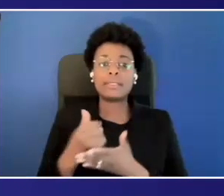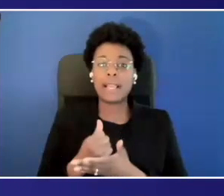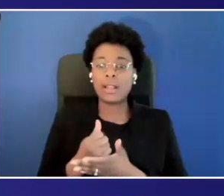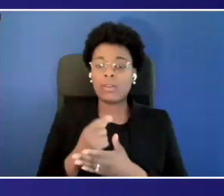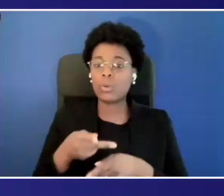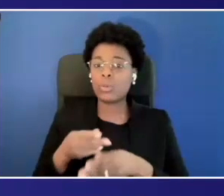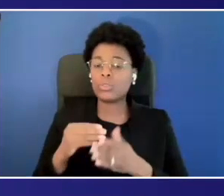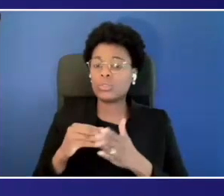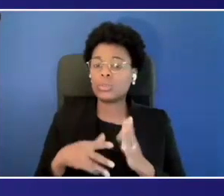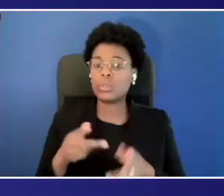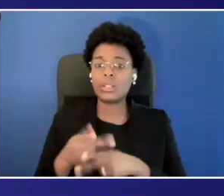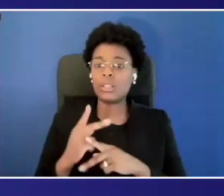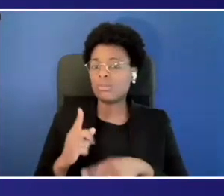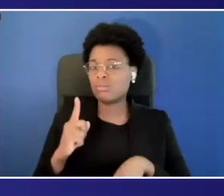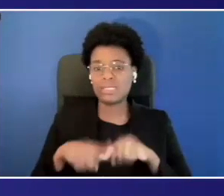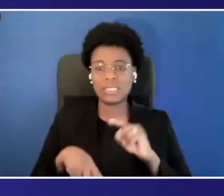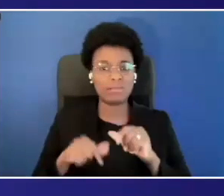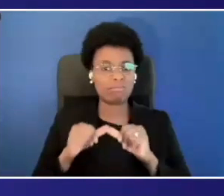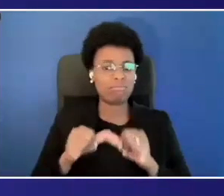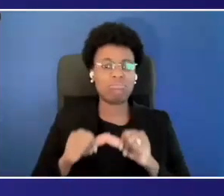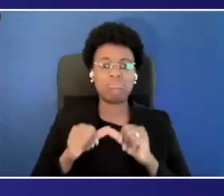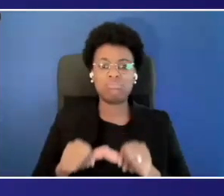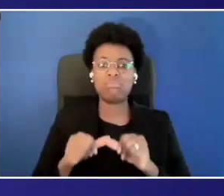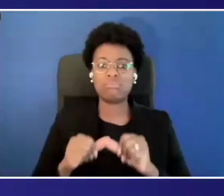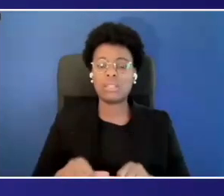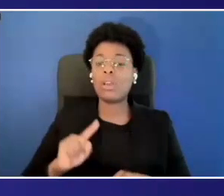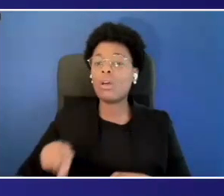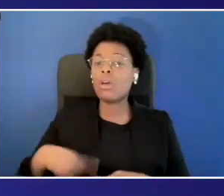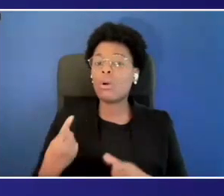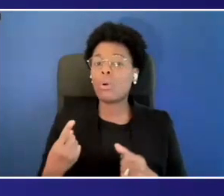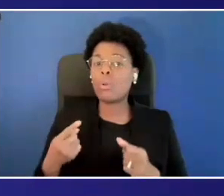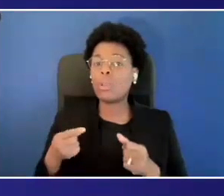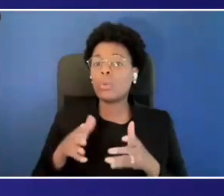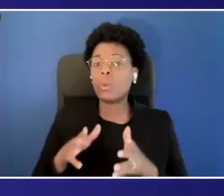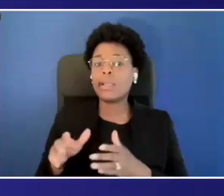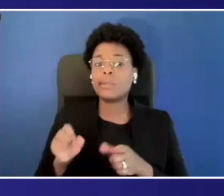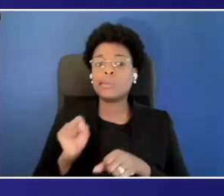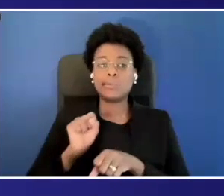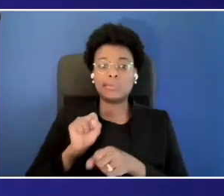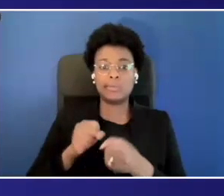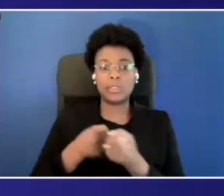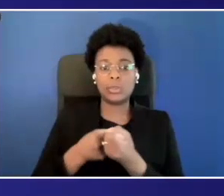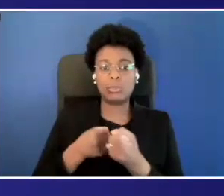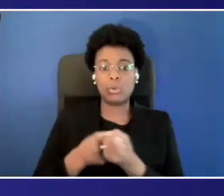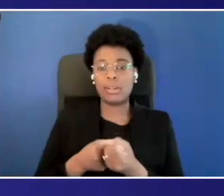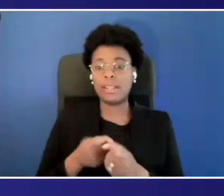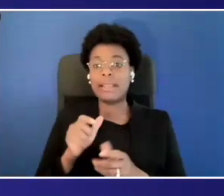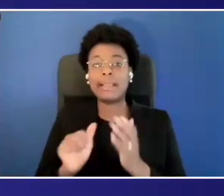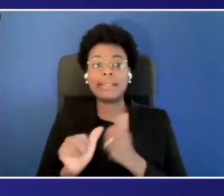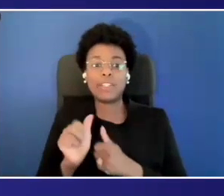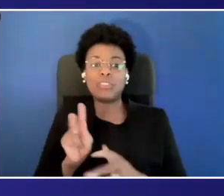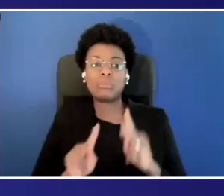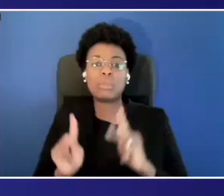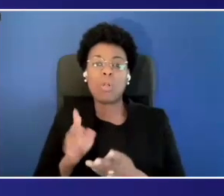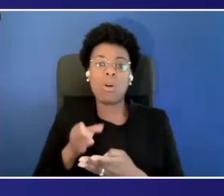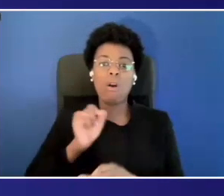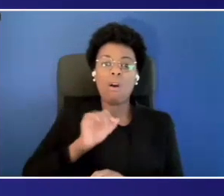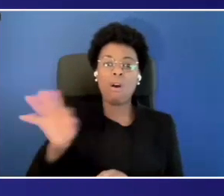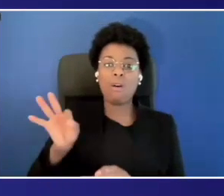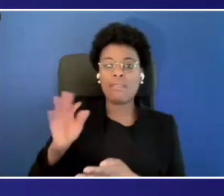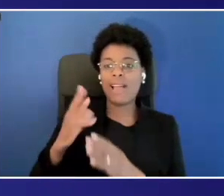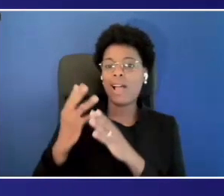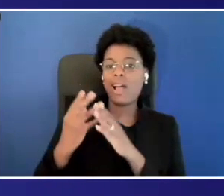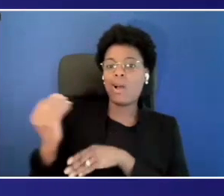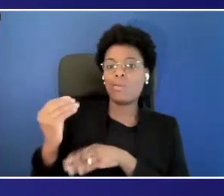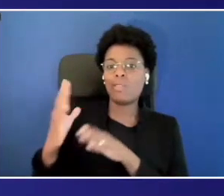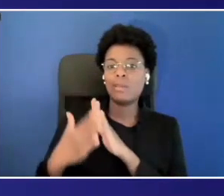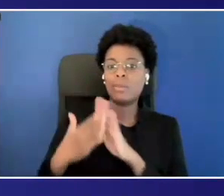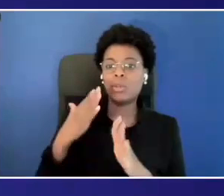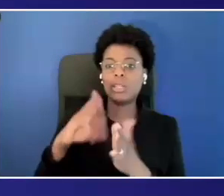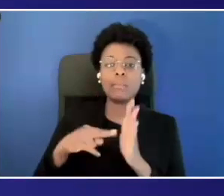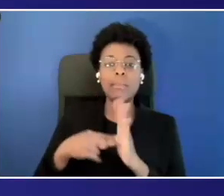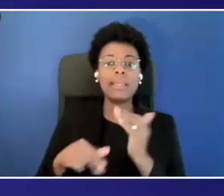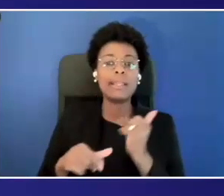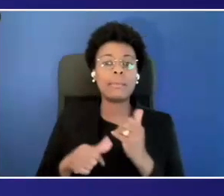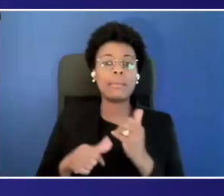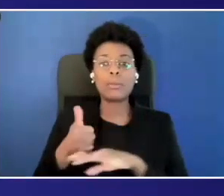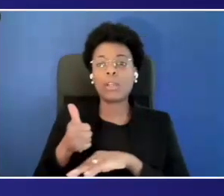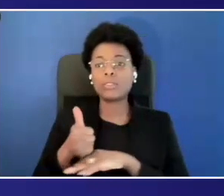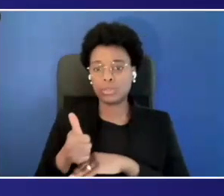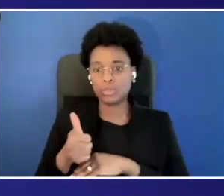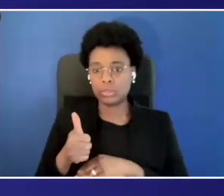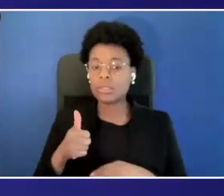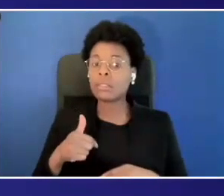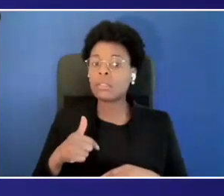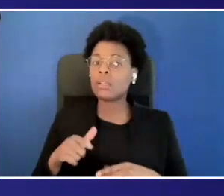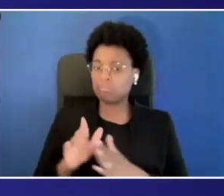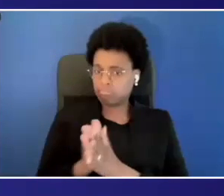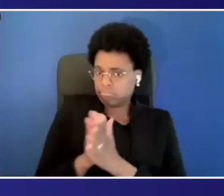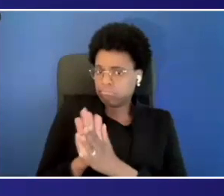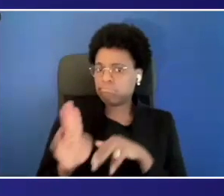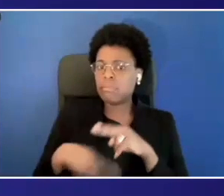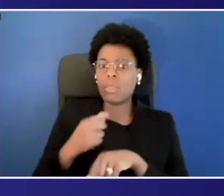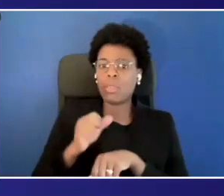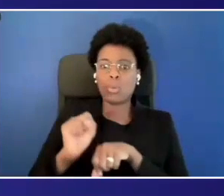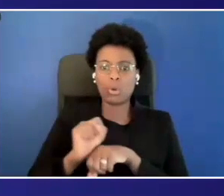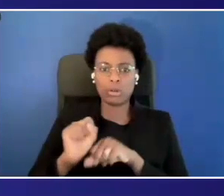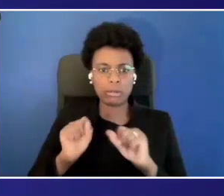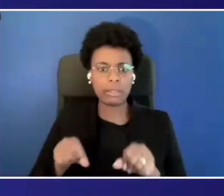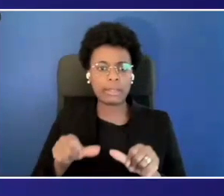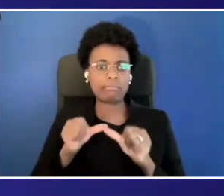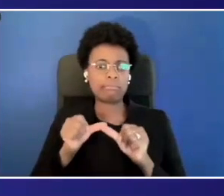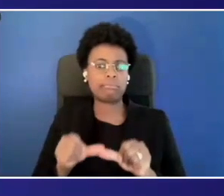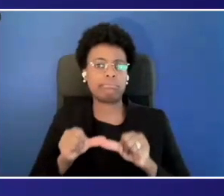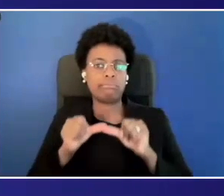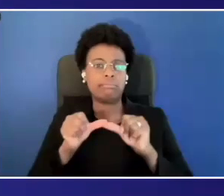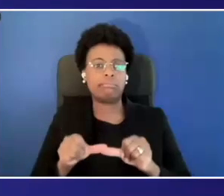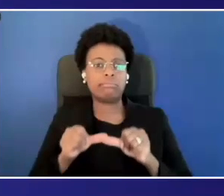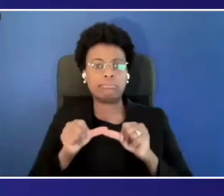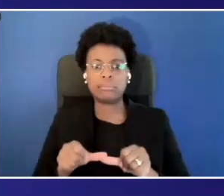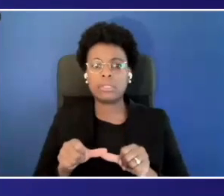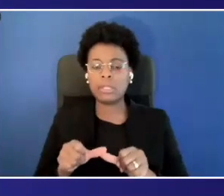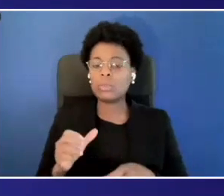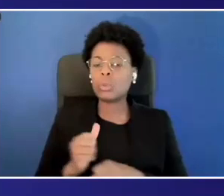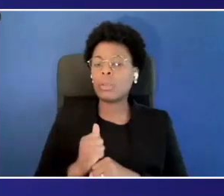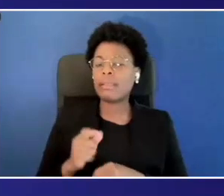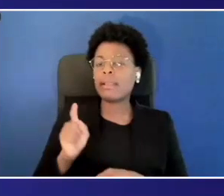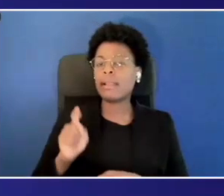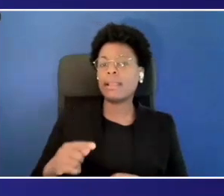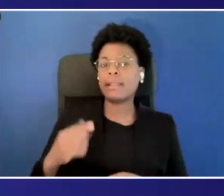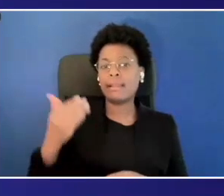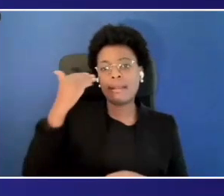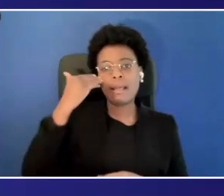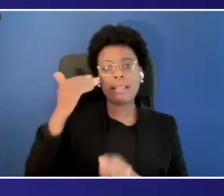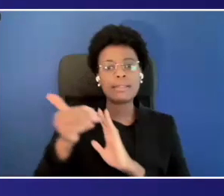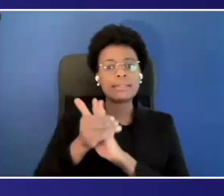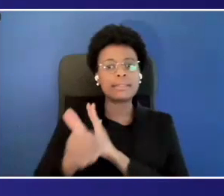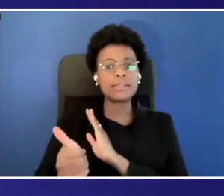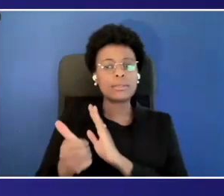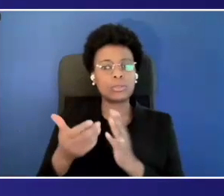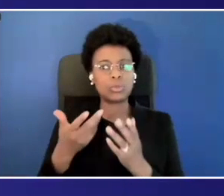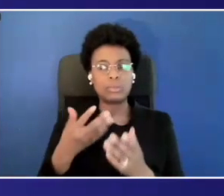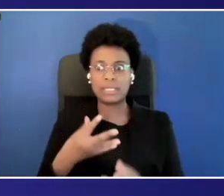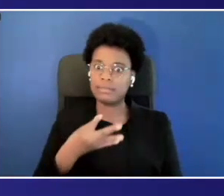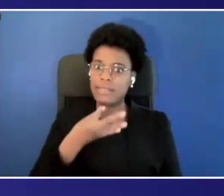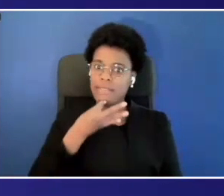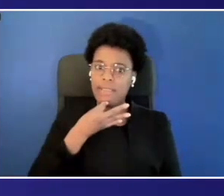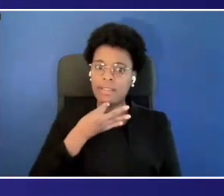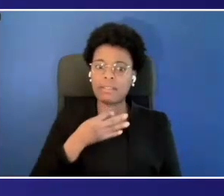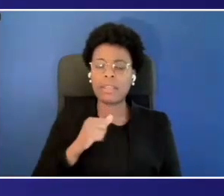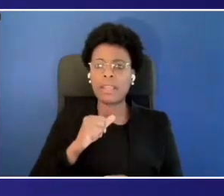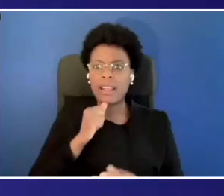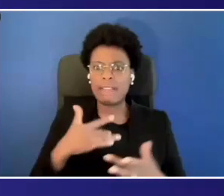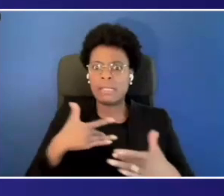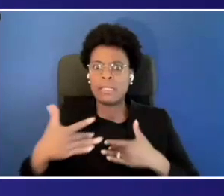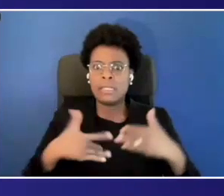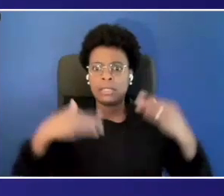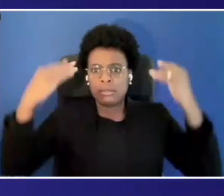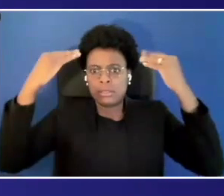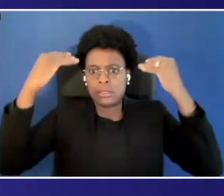The only way to properly serve our communities, meaning getting dangerous individuals off of our streets and holding them accountable for the harm that they do, is to make sure that our deputy prosecutors that we are hiring are passionate about their work, are able to stay in that position over time to gain the necessary knowledge and skill to be effective, and to do it without the constant stress that our families are going to go without so that we can do the job that we